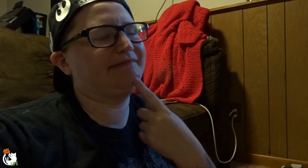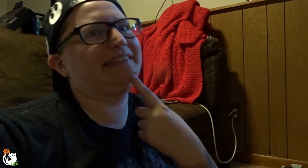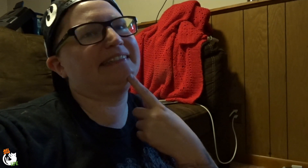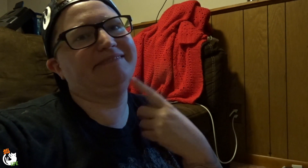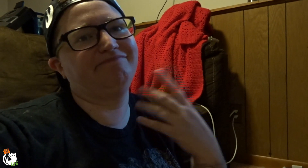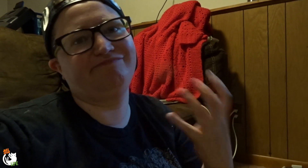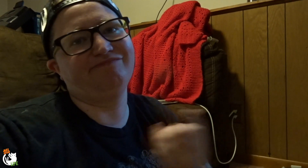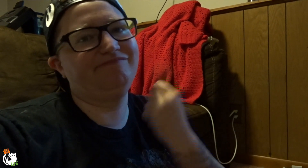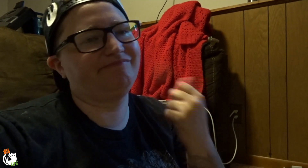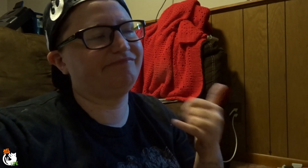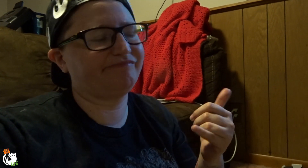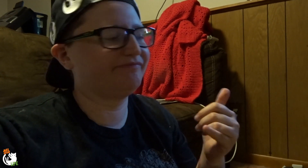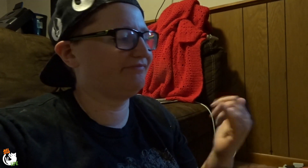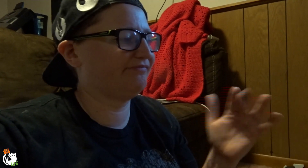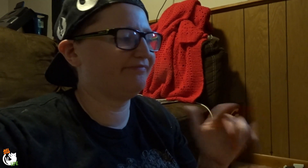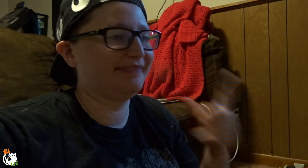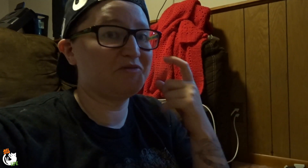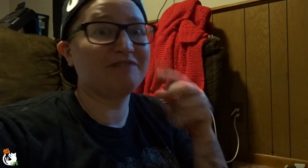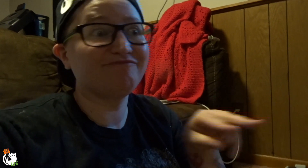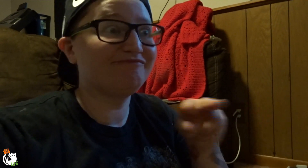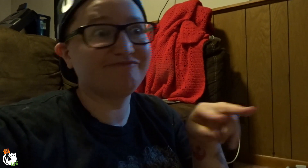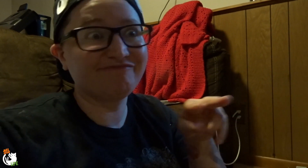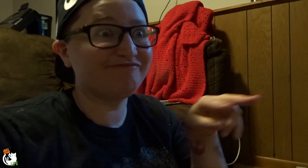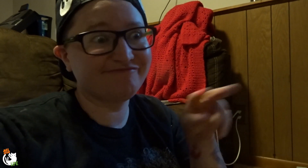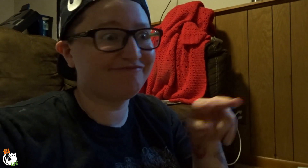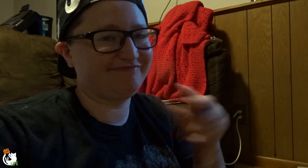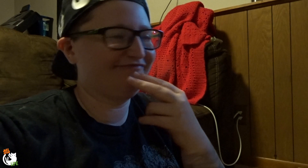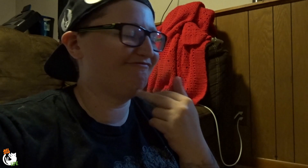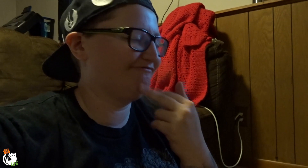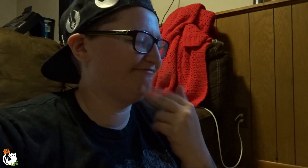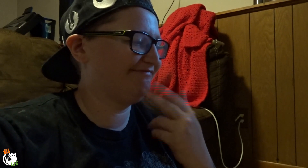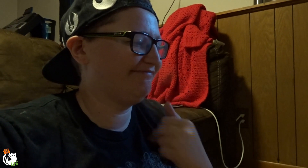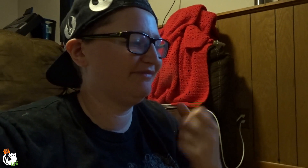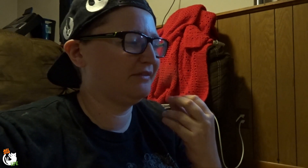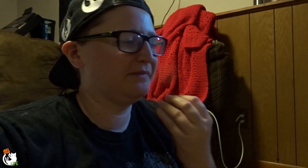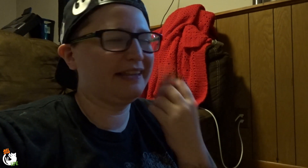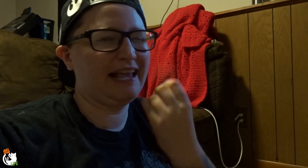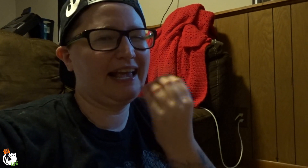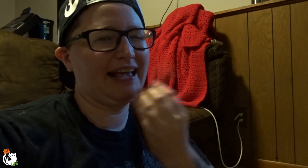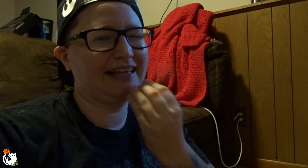Cause I haven't done that in a really long time and missed it. Mikko just kind of looked around. He's cute.